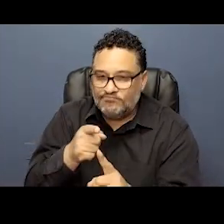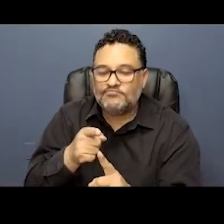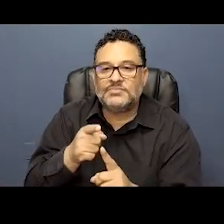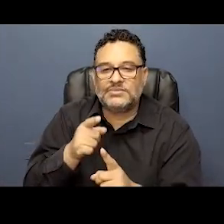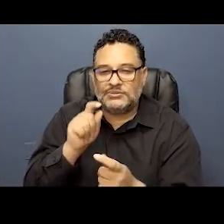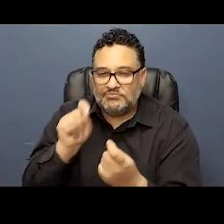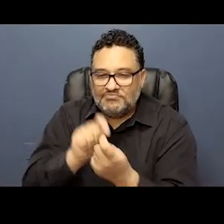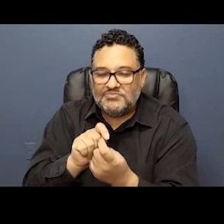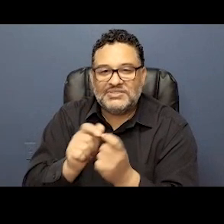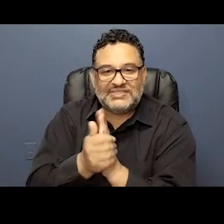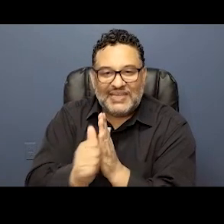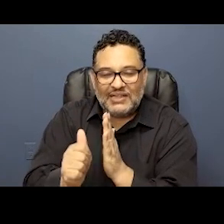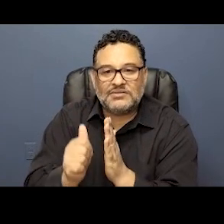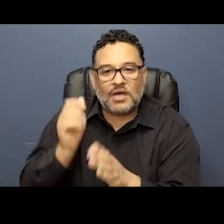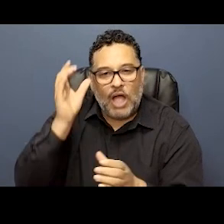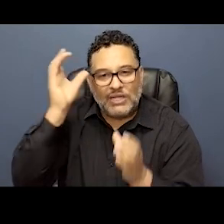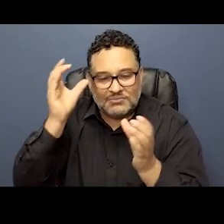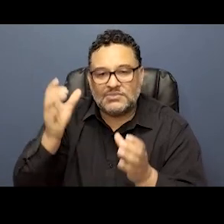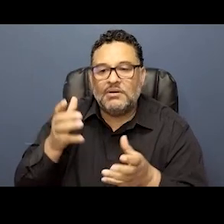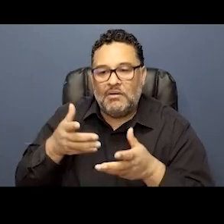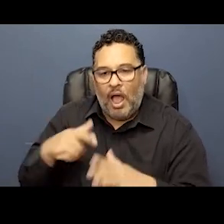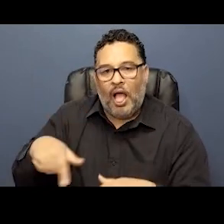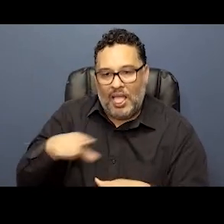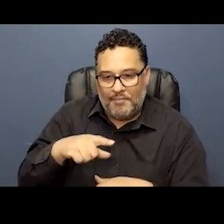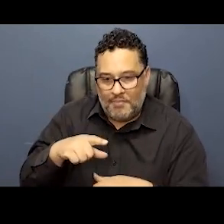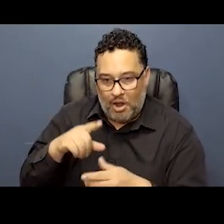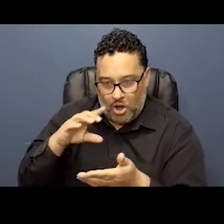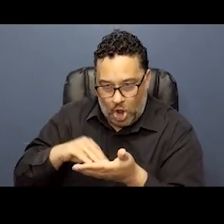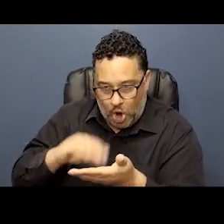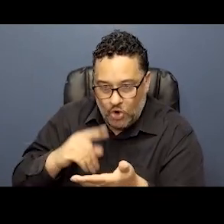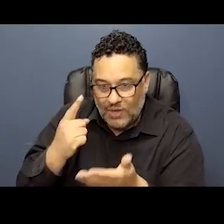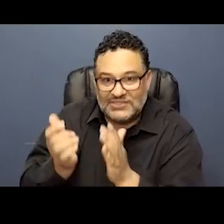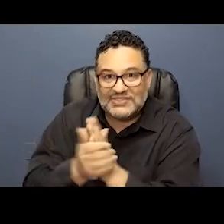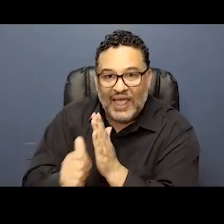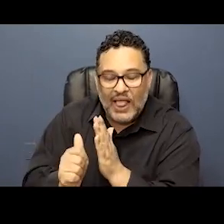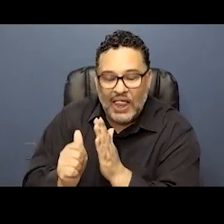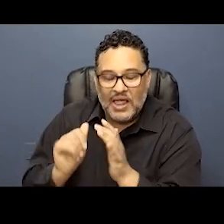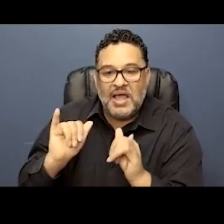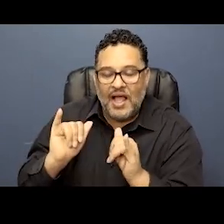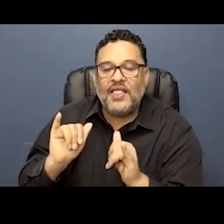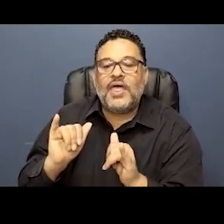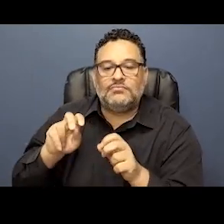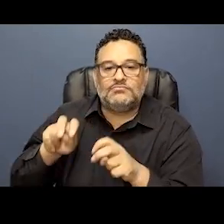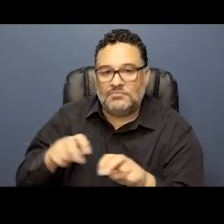It allows someone to master one skill before moving to the next. It also works especially